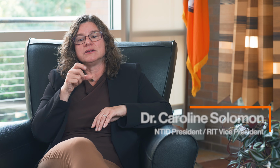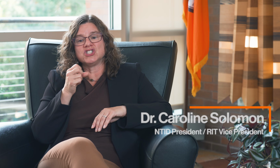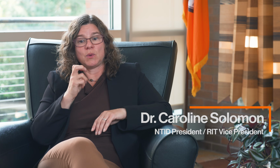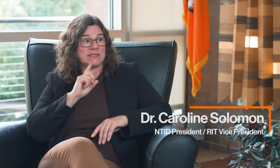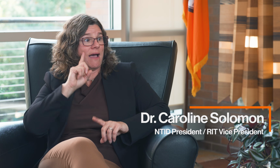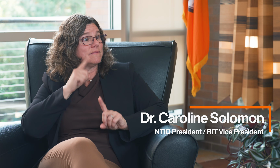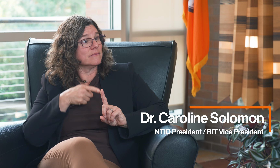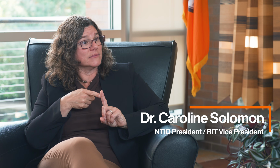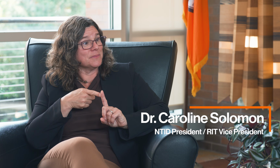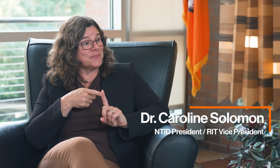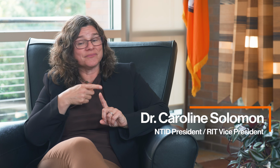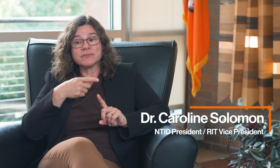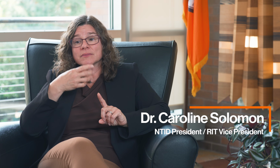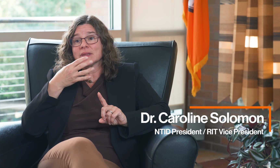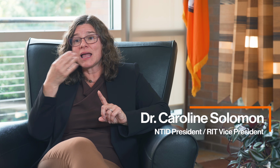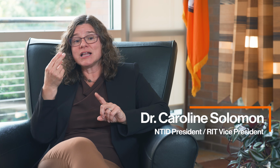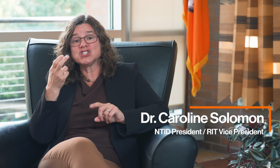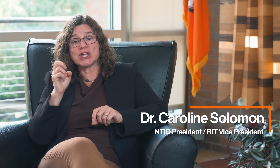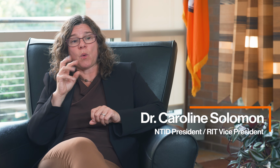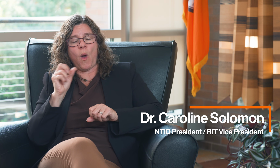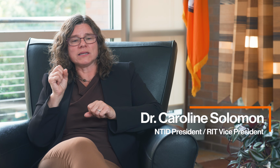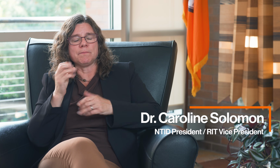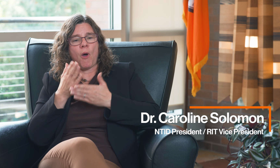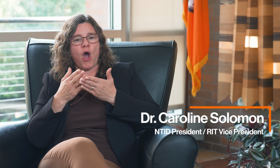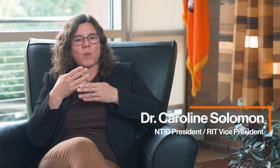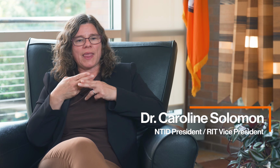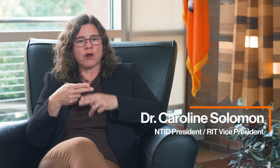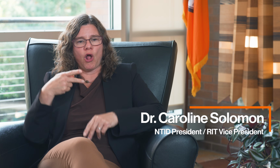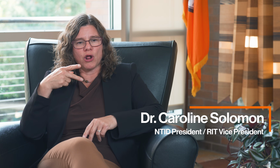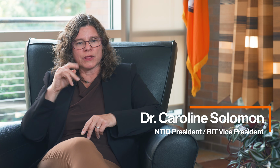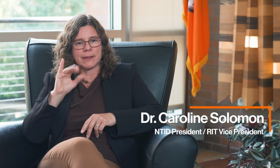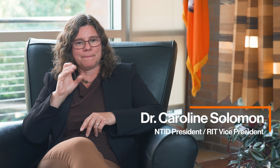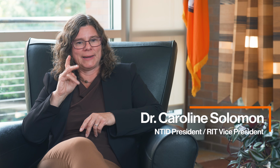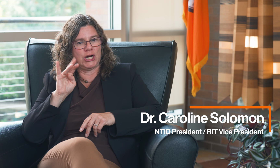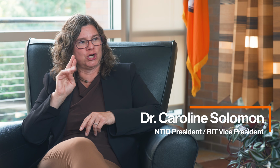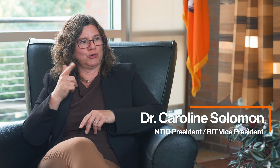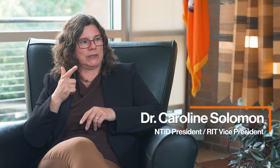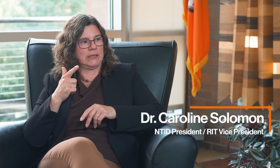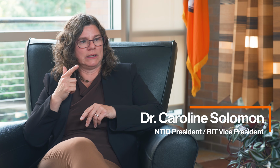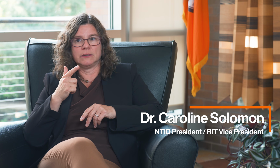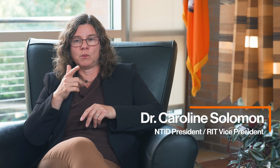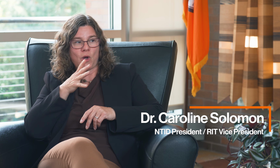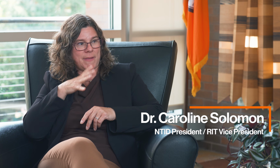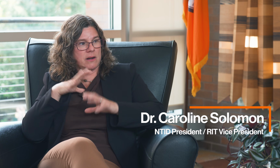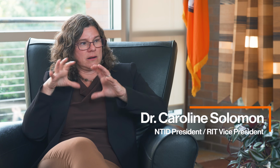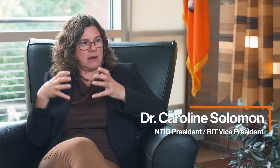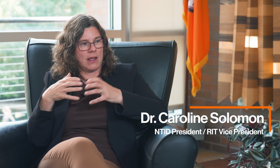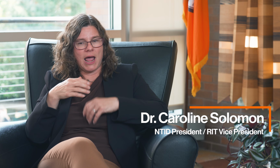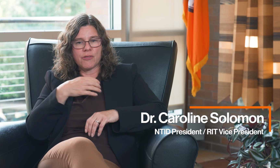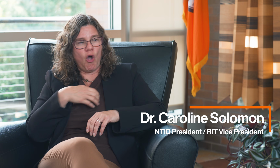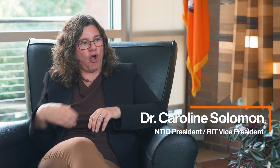and she was deaf, and she was part of what they call the Pickering's Women.